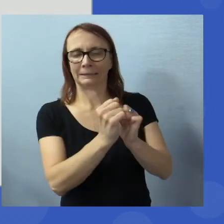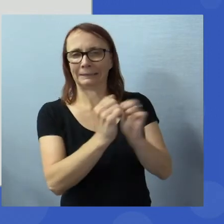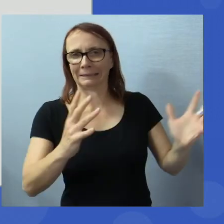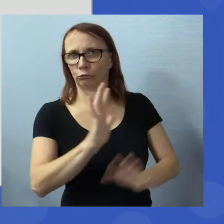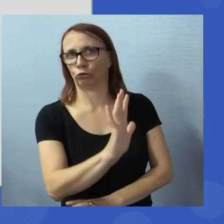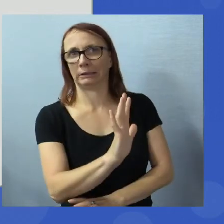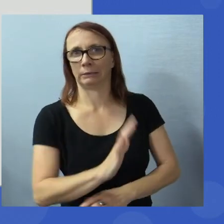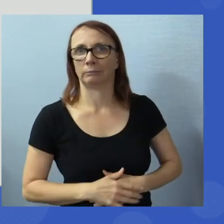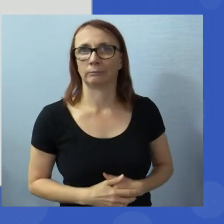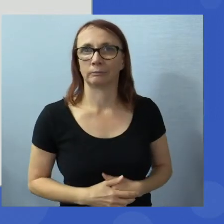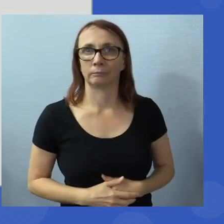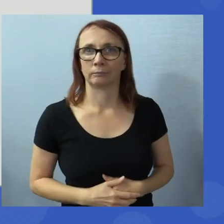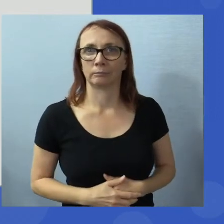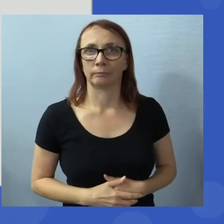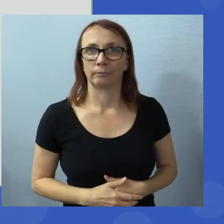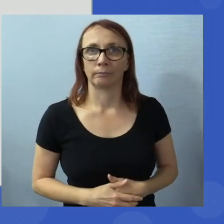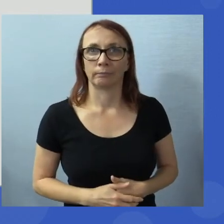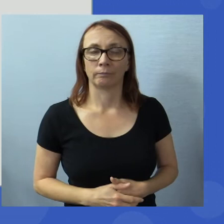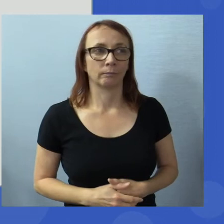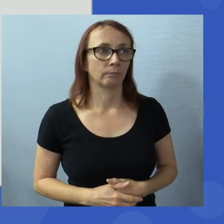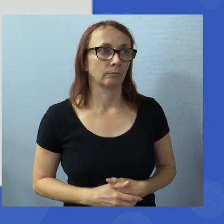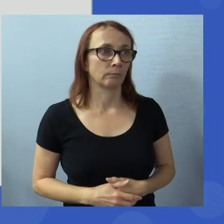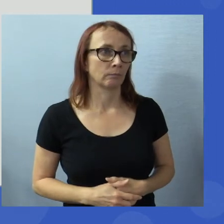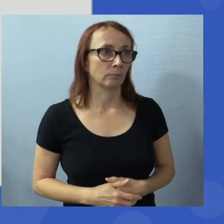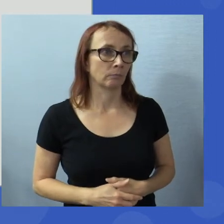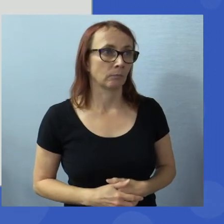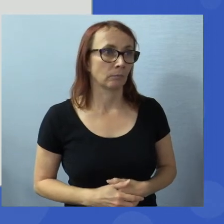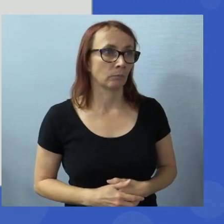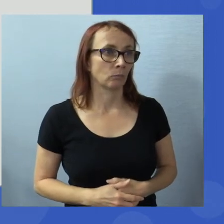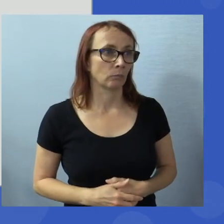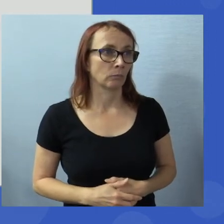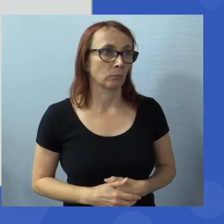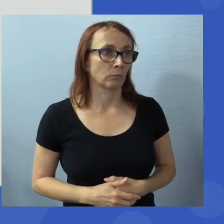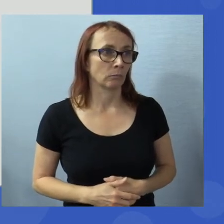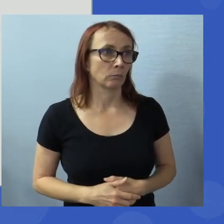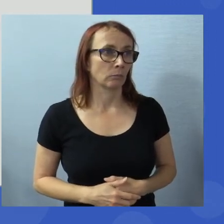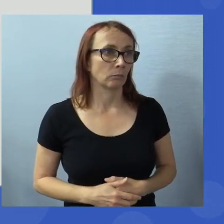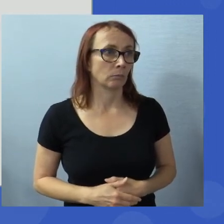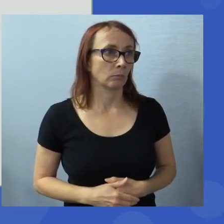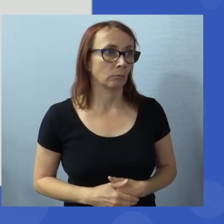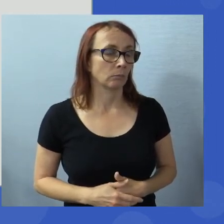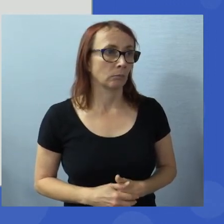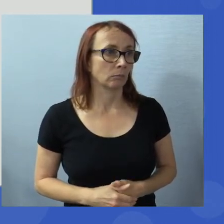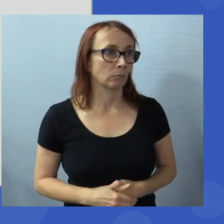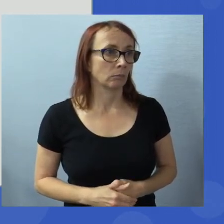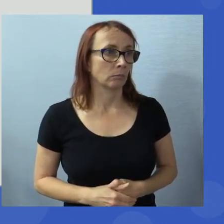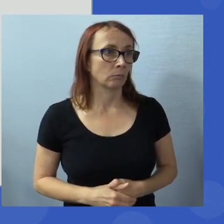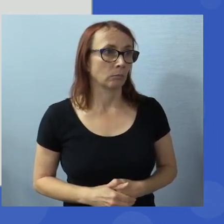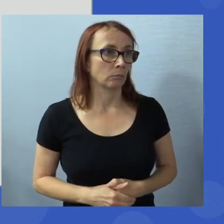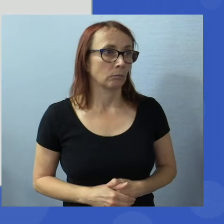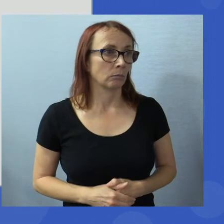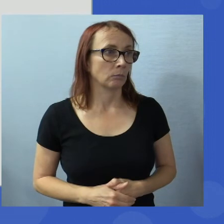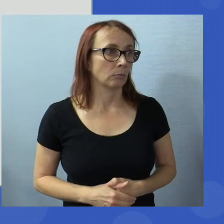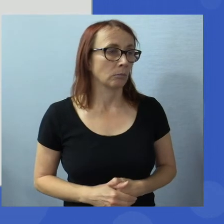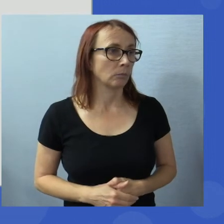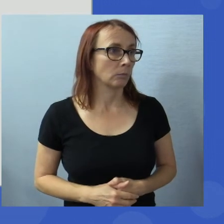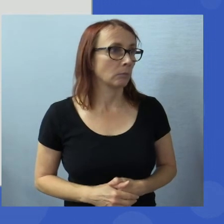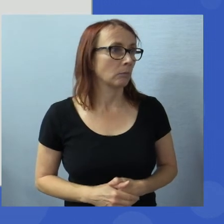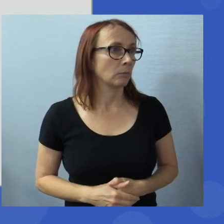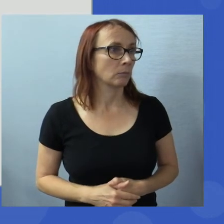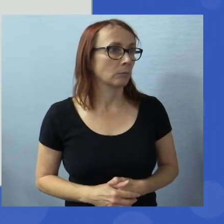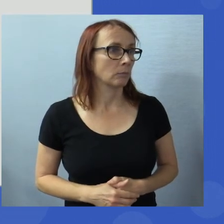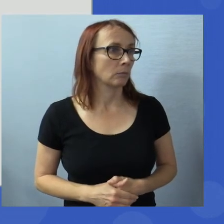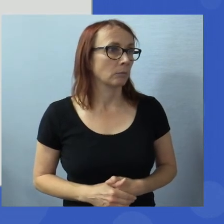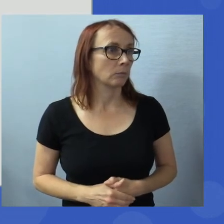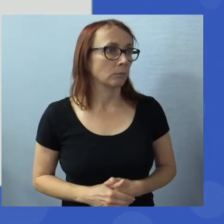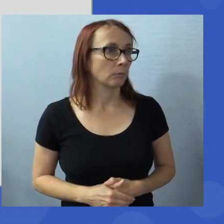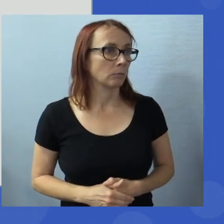transport oh sorry oh sorry I apologize yes of course we can so back to number